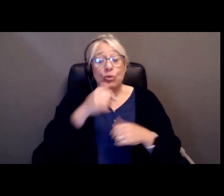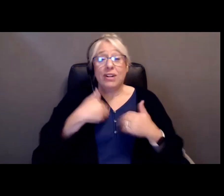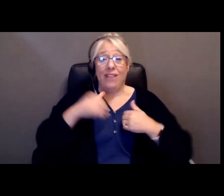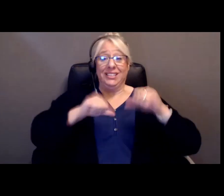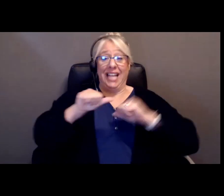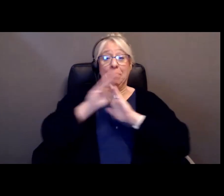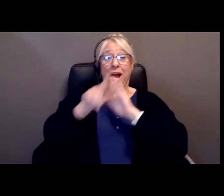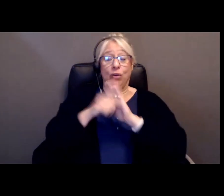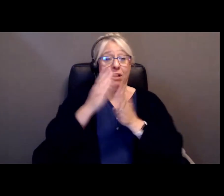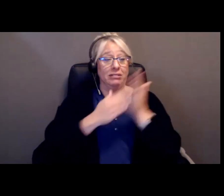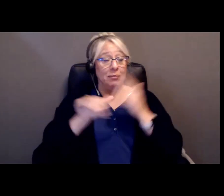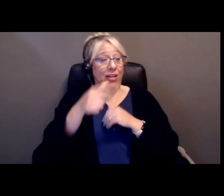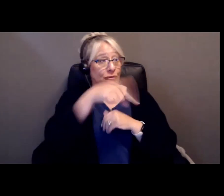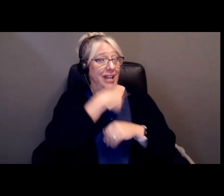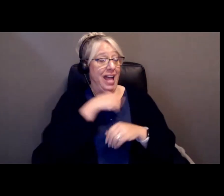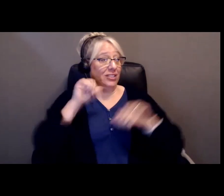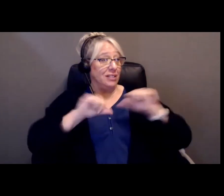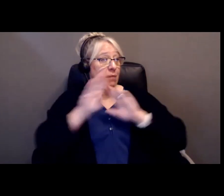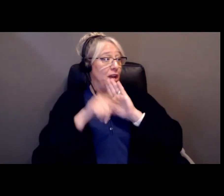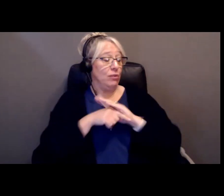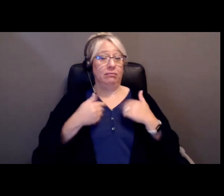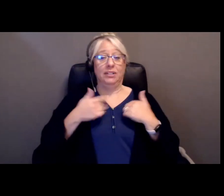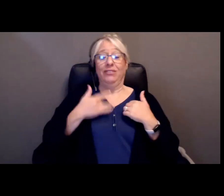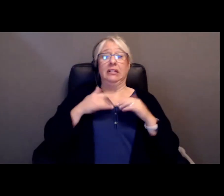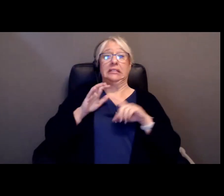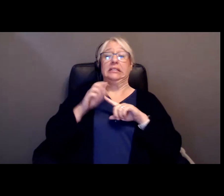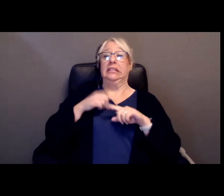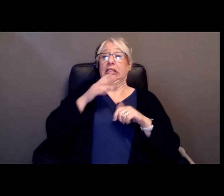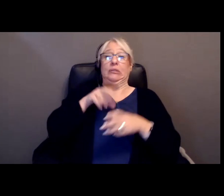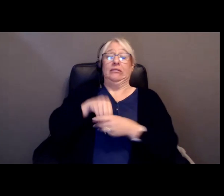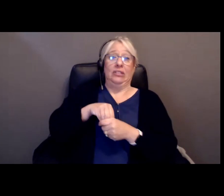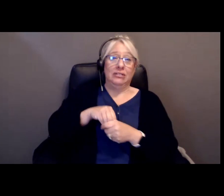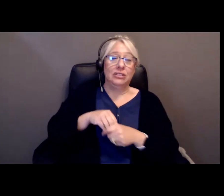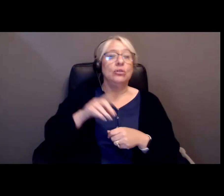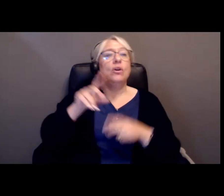do. So, it's important for the people partnering in the research, peers to talk amongst themselves,